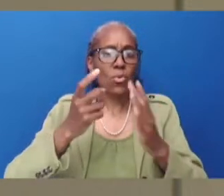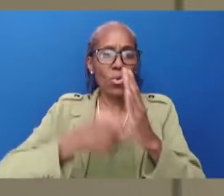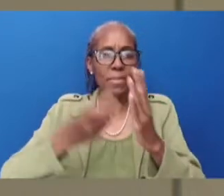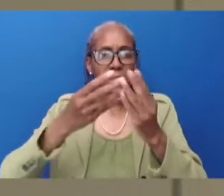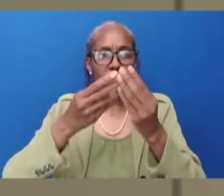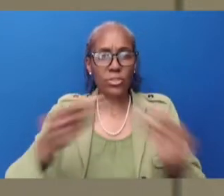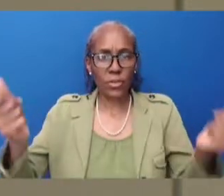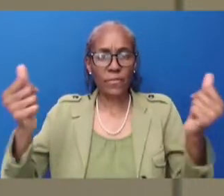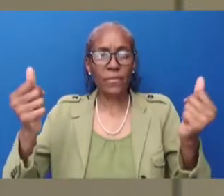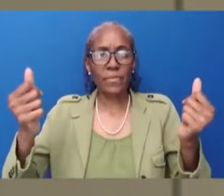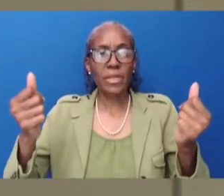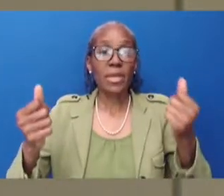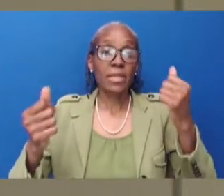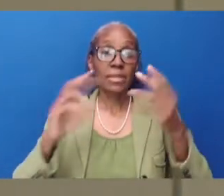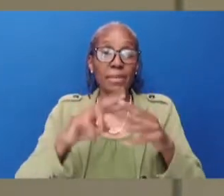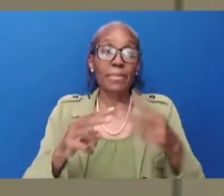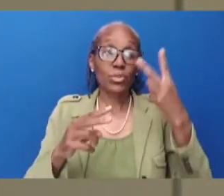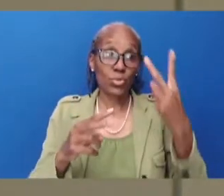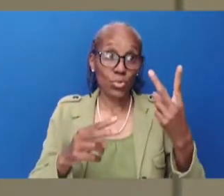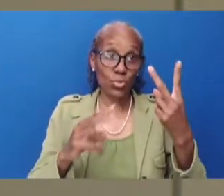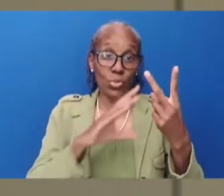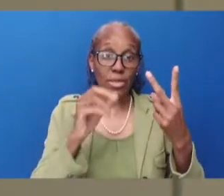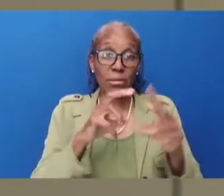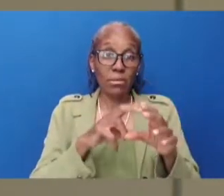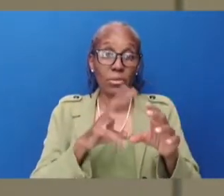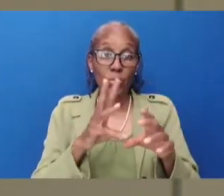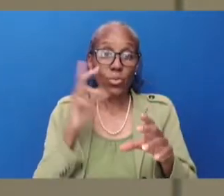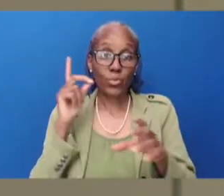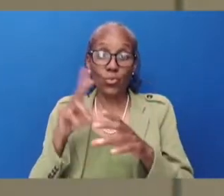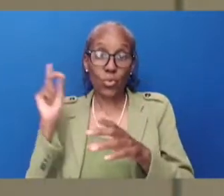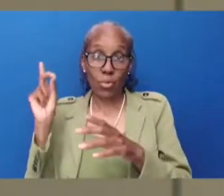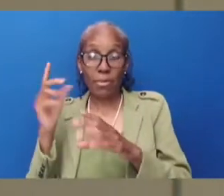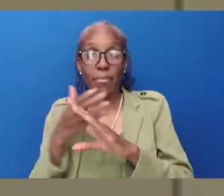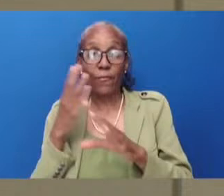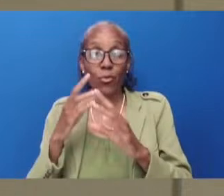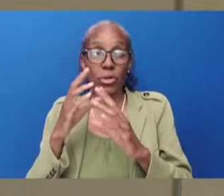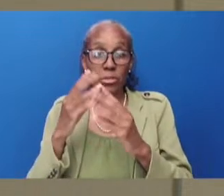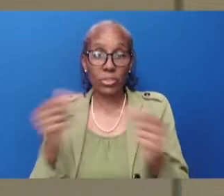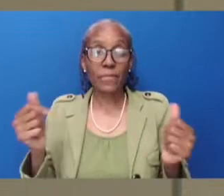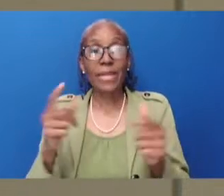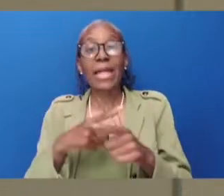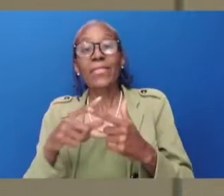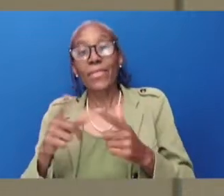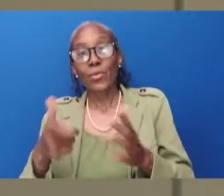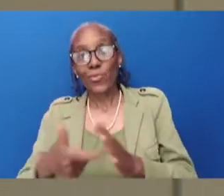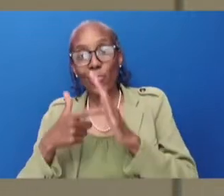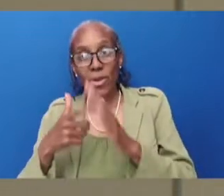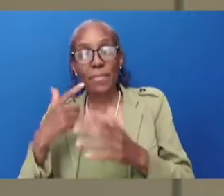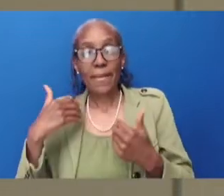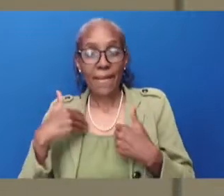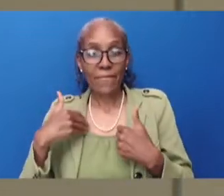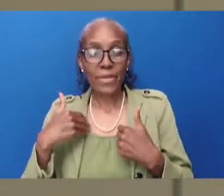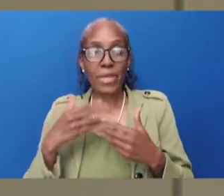ARE LESS THAN THREE COUNTIES, IT AUTOMATICALLY DISSOLVES, SO THAT